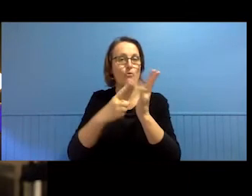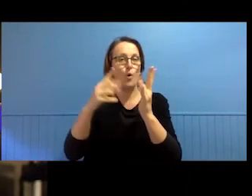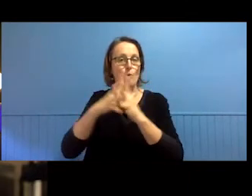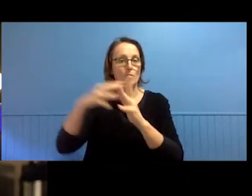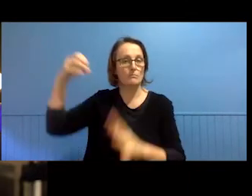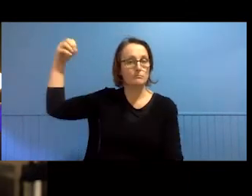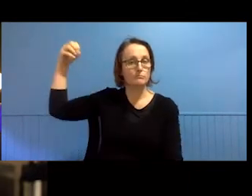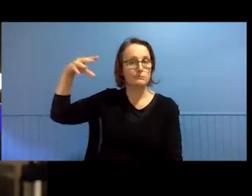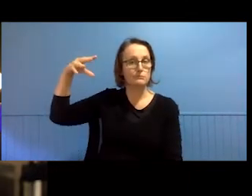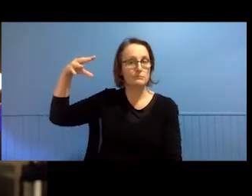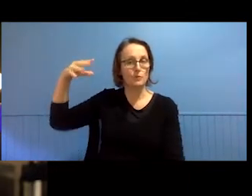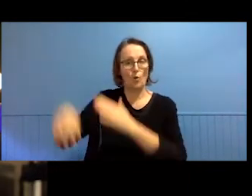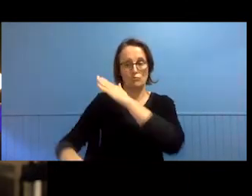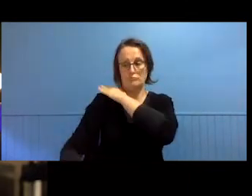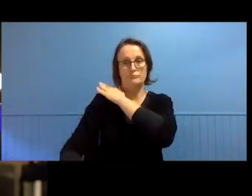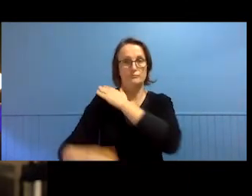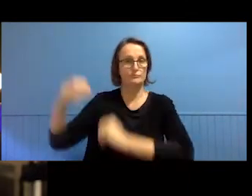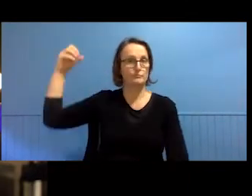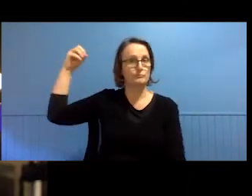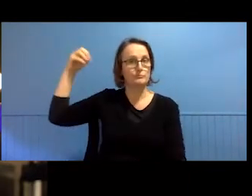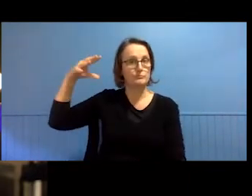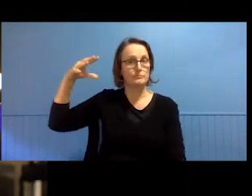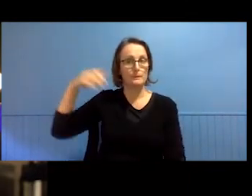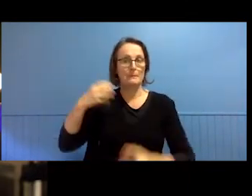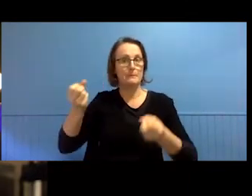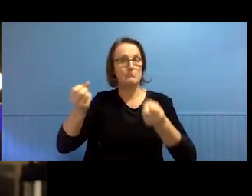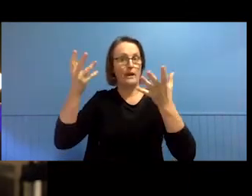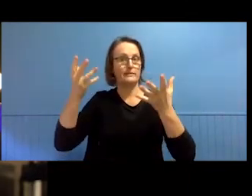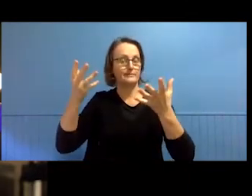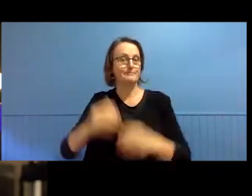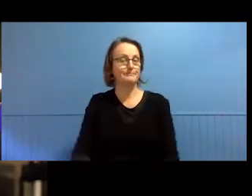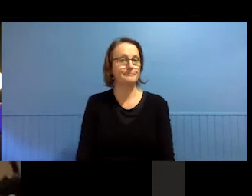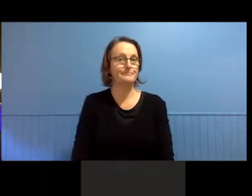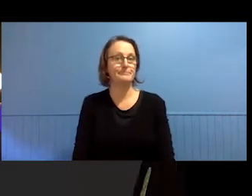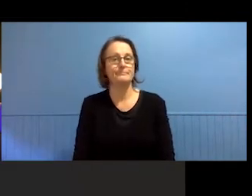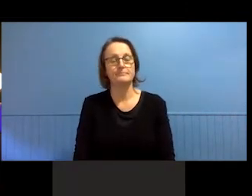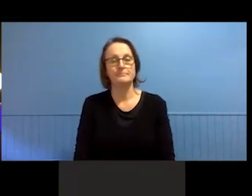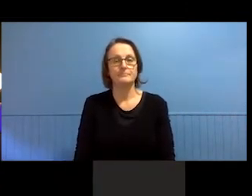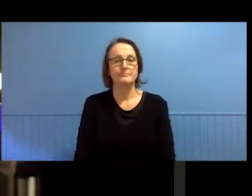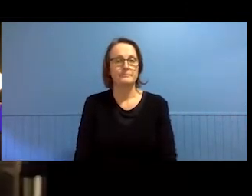on to her shoulder and giving her a little glow around her head. And